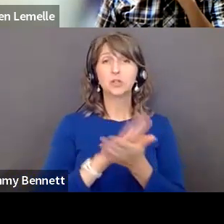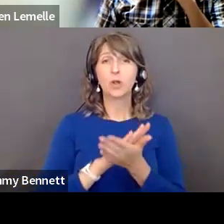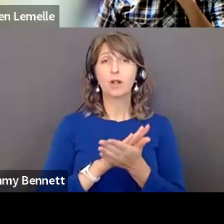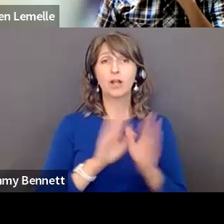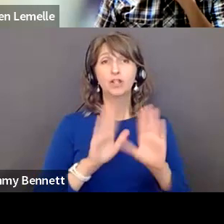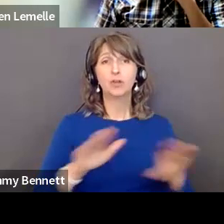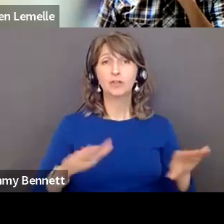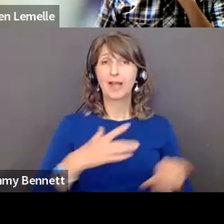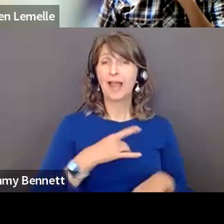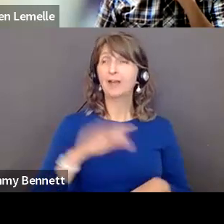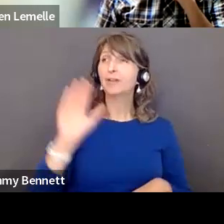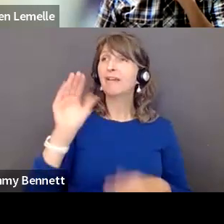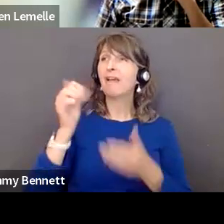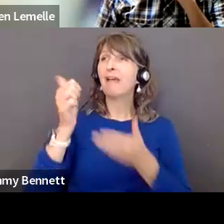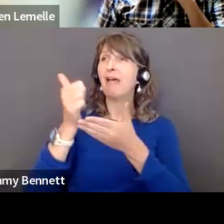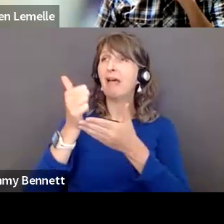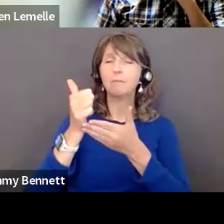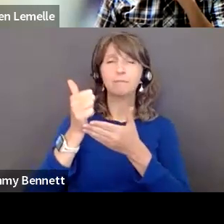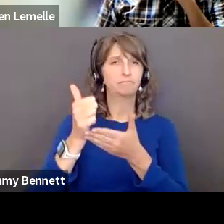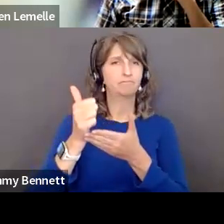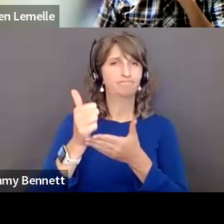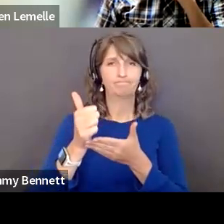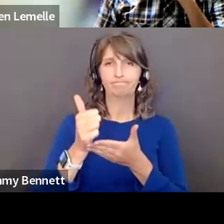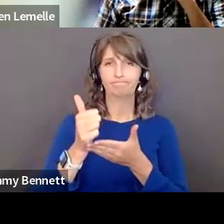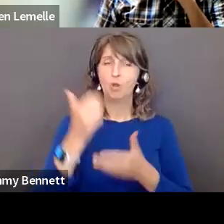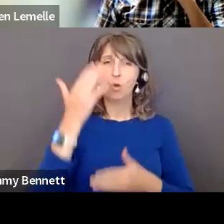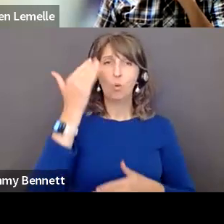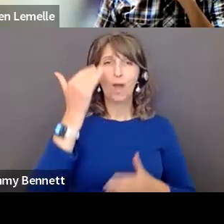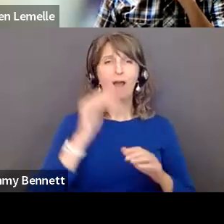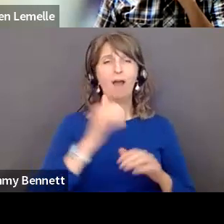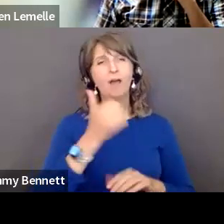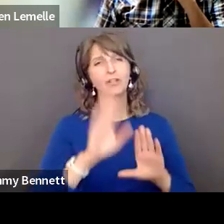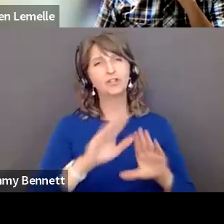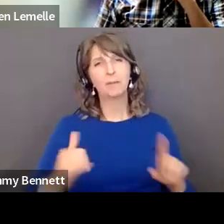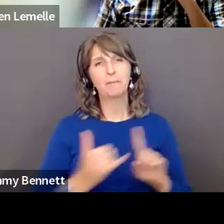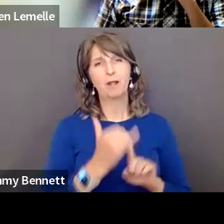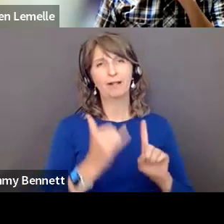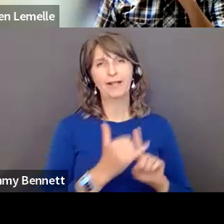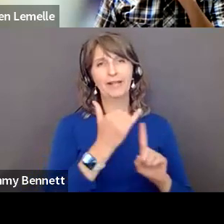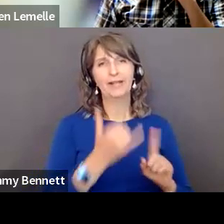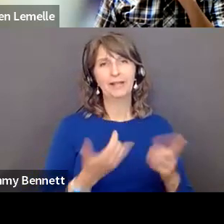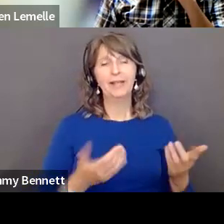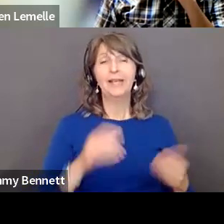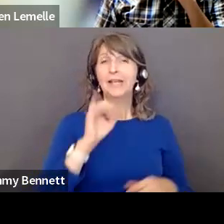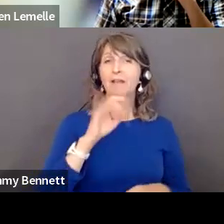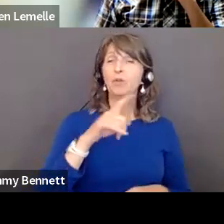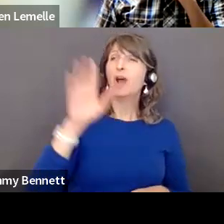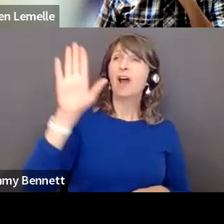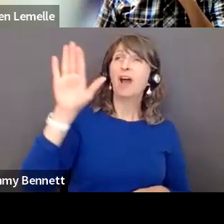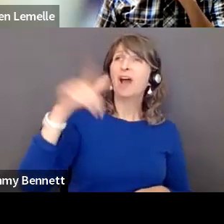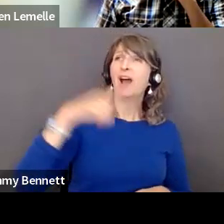Like it people don't like to talk about it Cause you know, like soon as you say something about, you need help with anything.